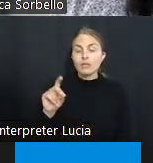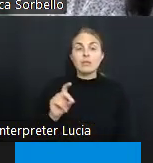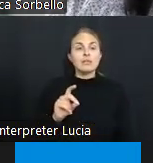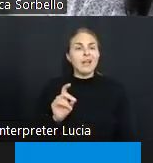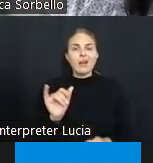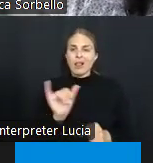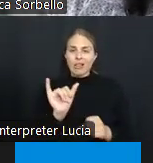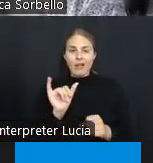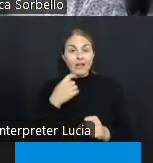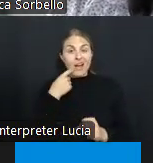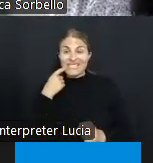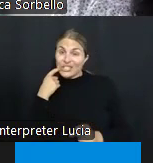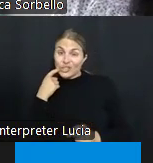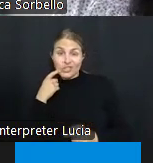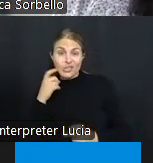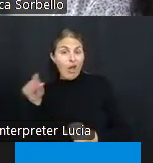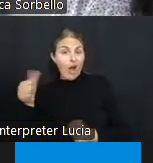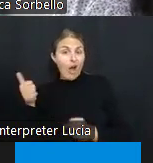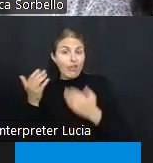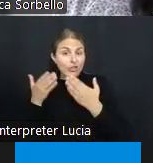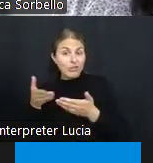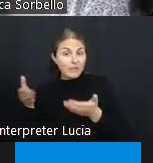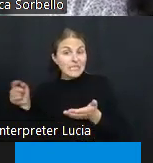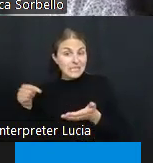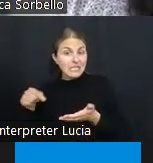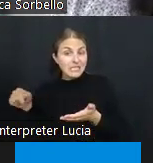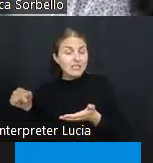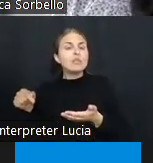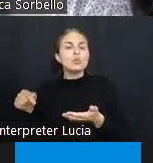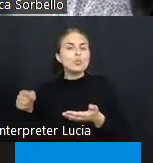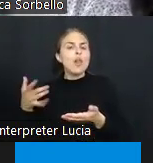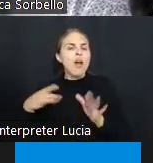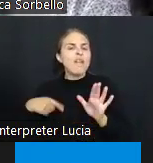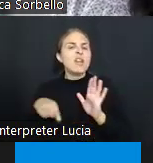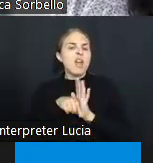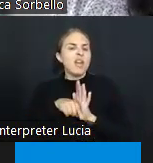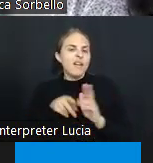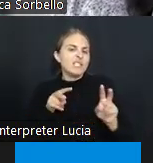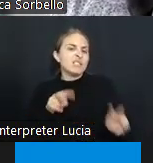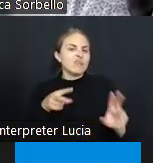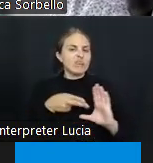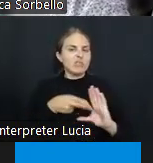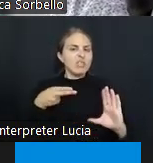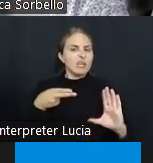all of these things. Sometimes you are going to hear it is a legal way for folks to get high. It is